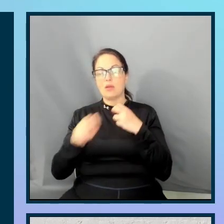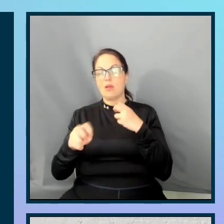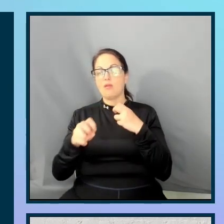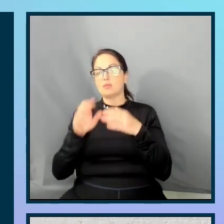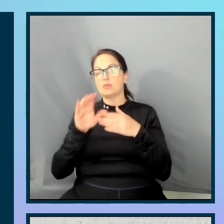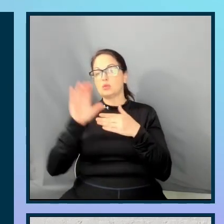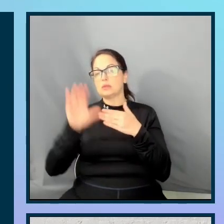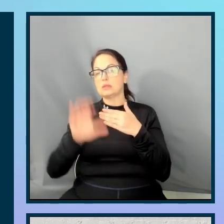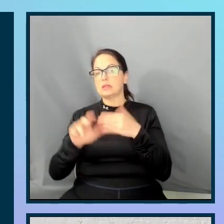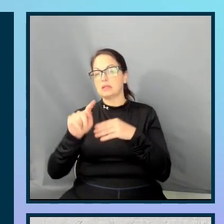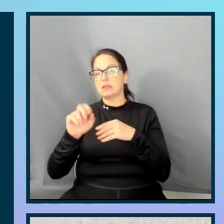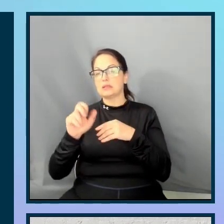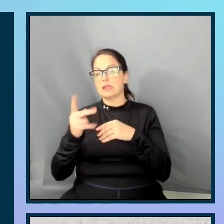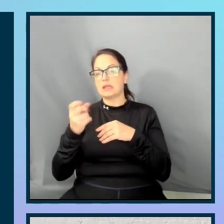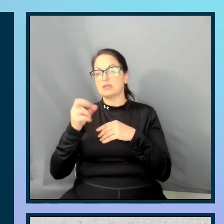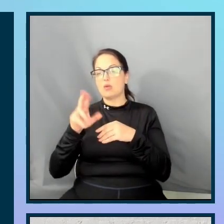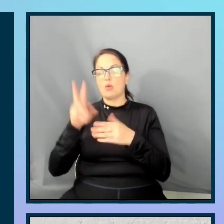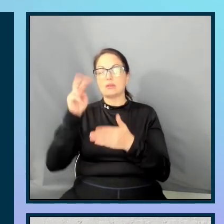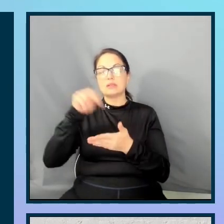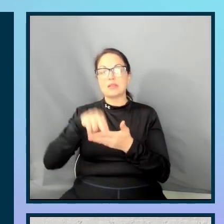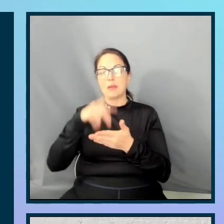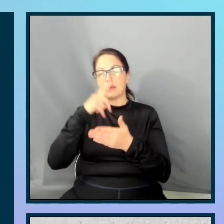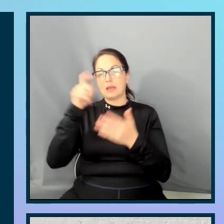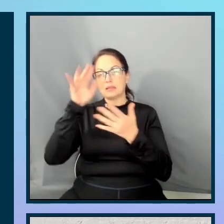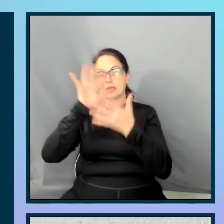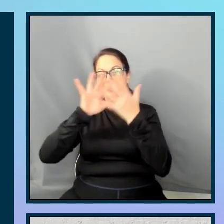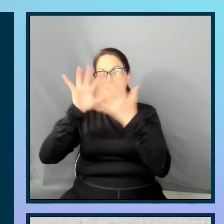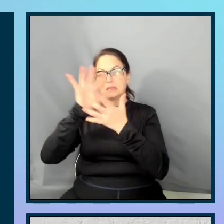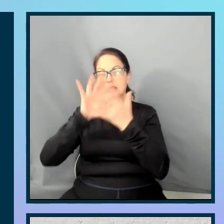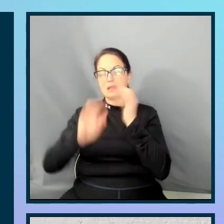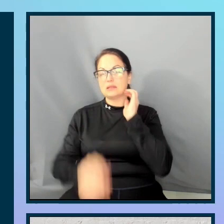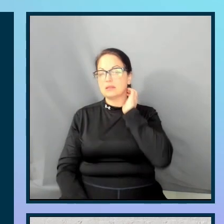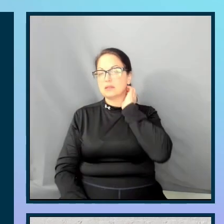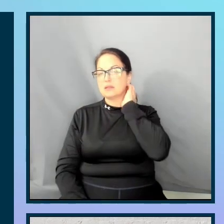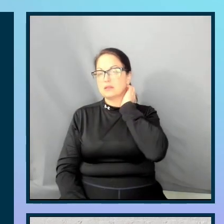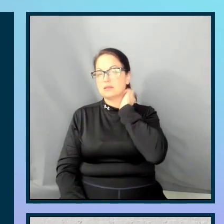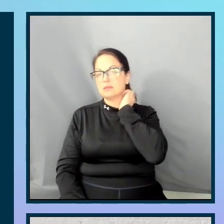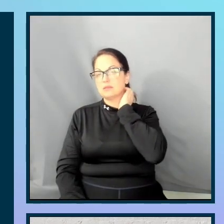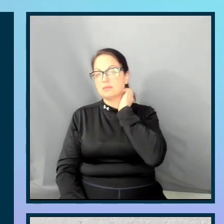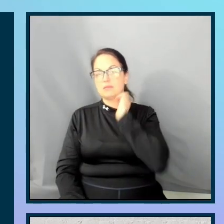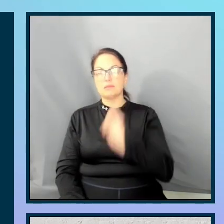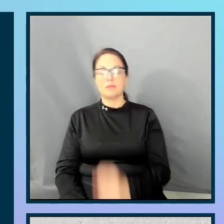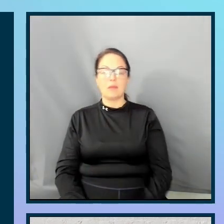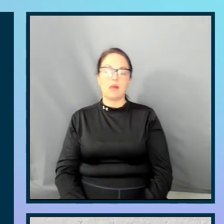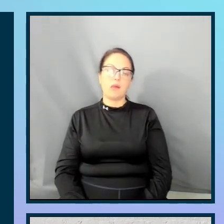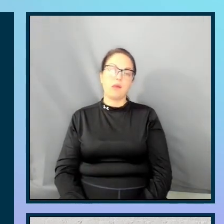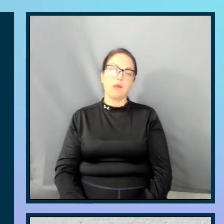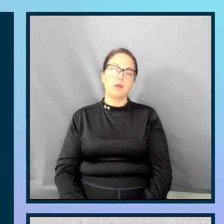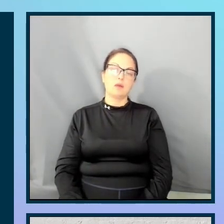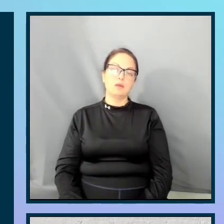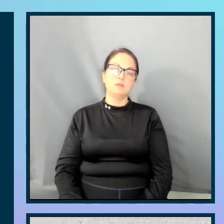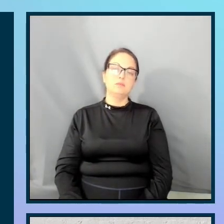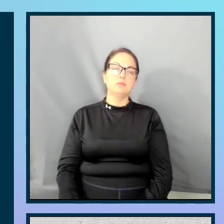or stand for very long because of the dizziness. At this point in my journey, I was almost done with my bootcamp